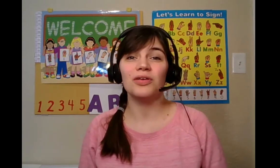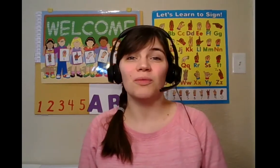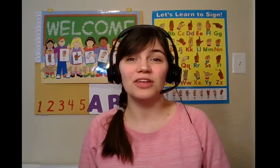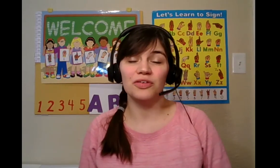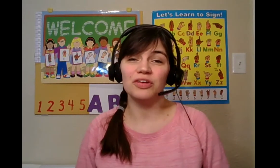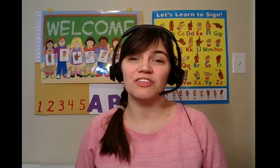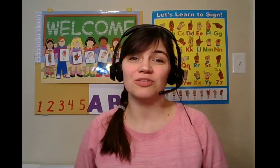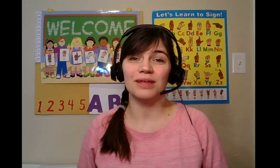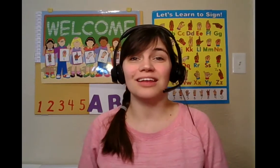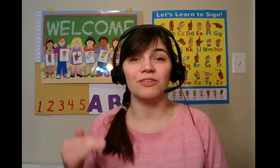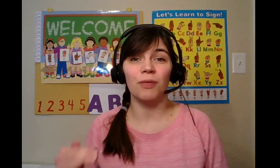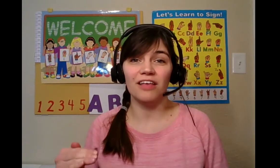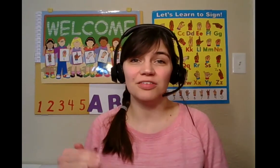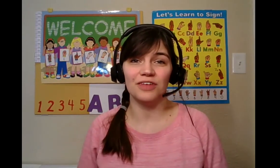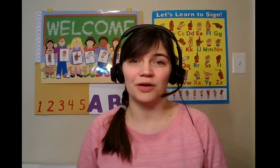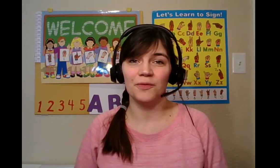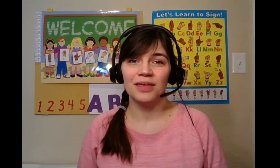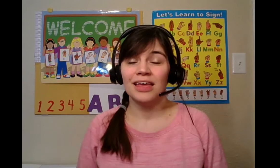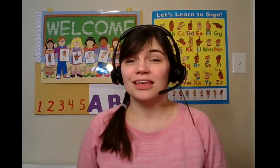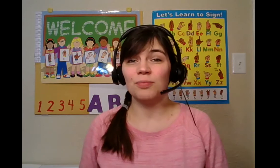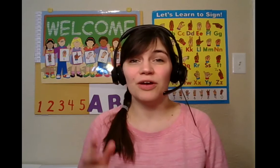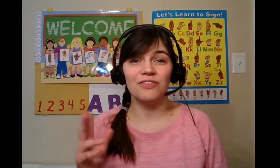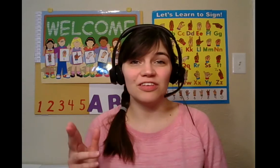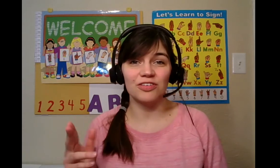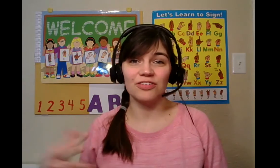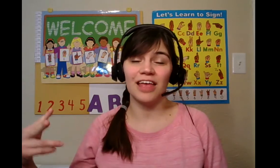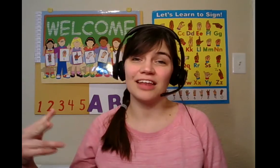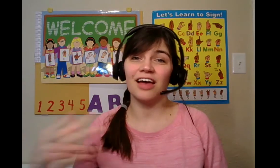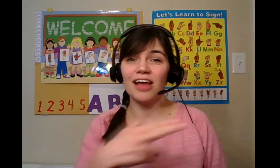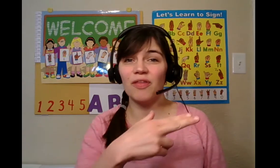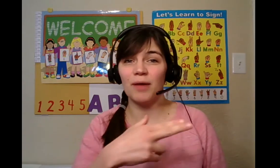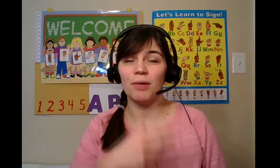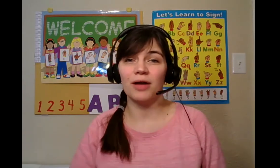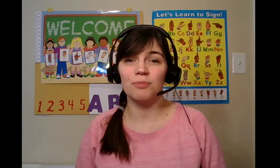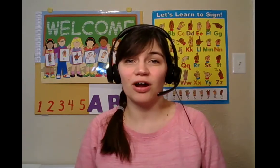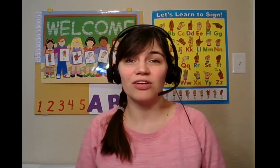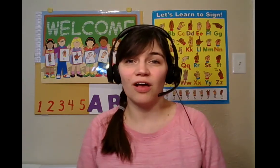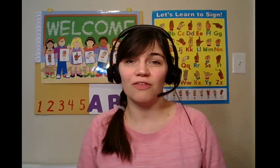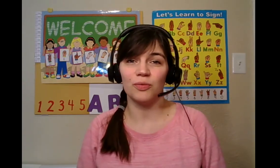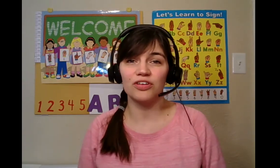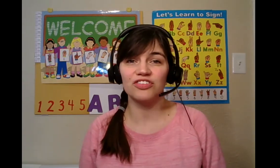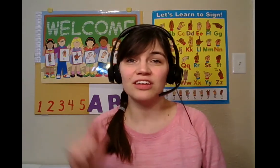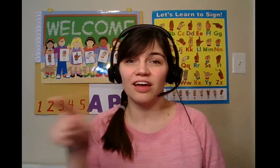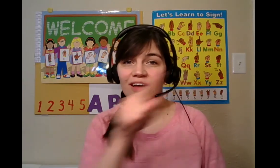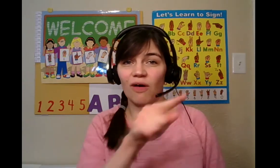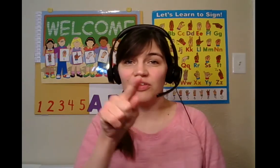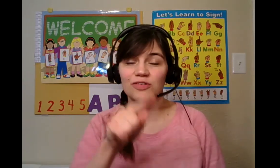what you'll want to do in just a minute is pause the video, get a pair of scissors, and cut out that bottom part of the worksheet. Cut out all the different